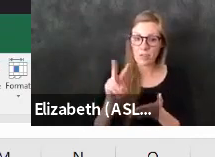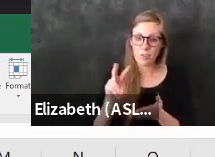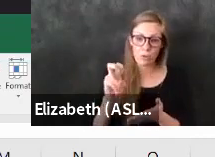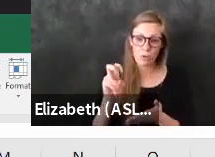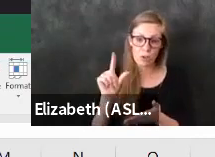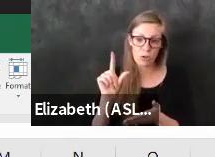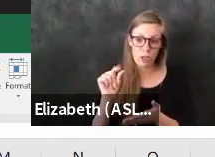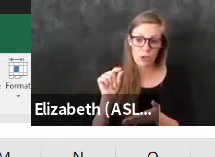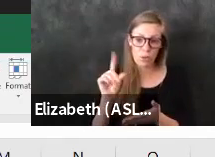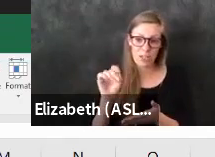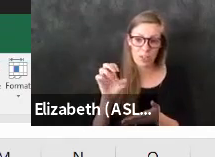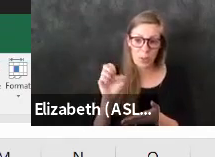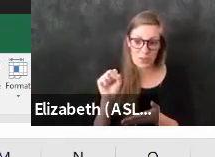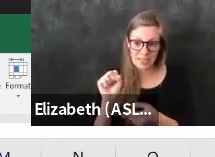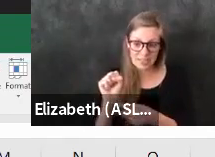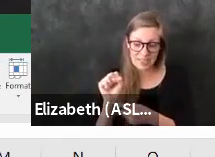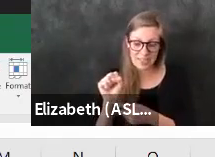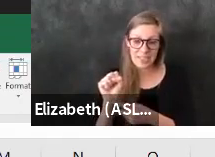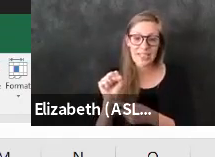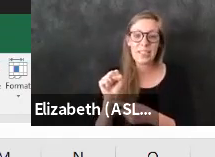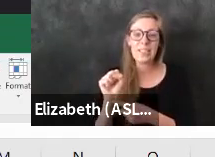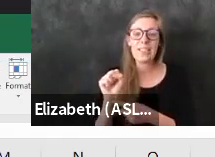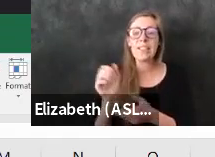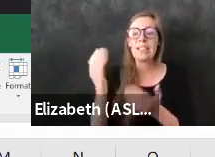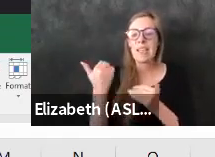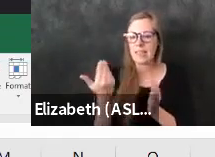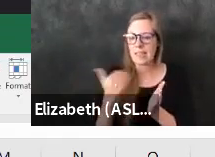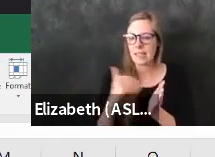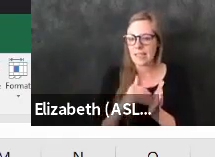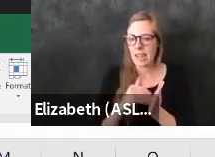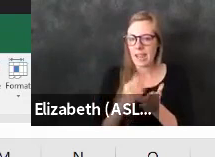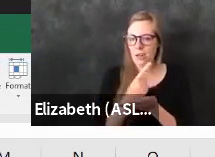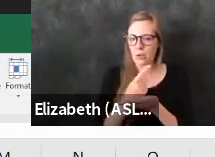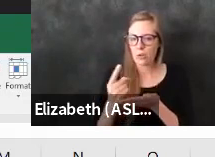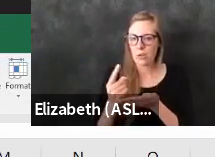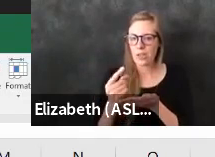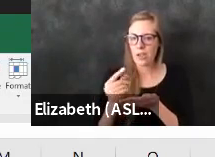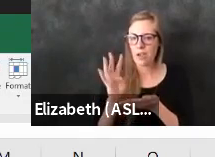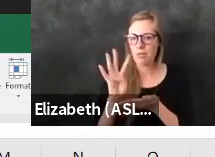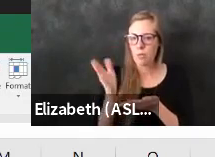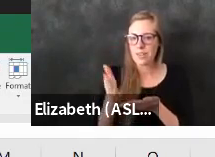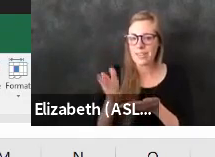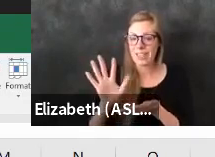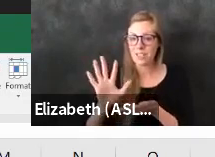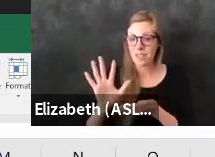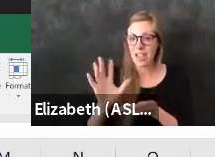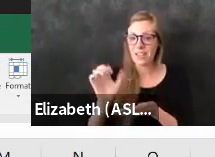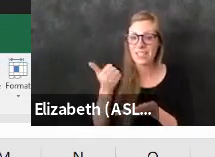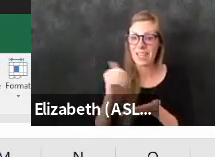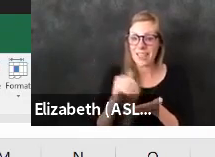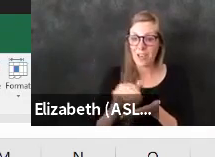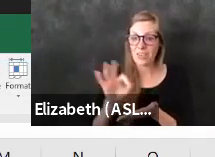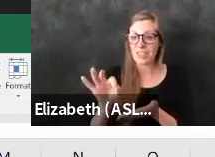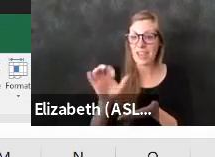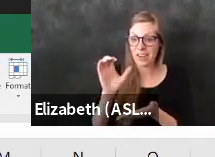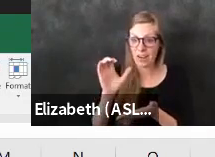doses and then again the week of four or five, ten thousand nine hundred and